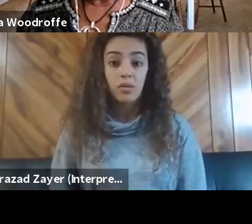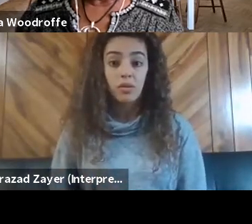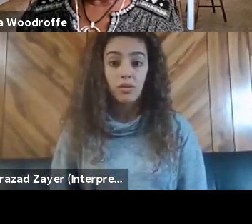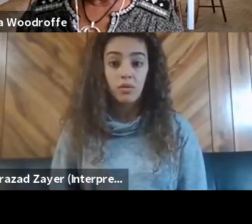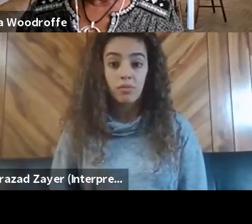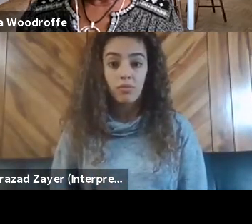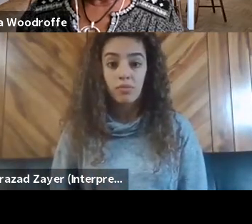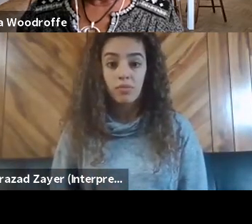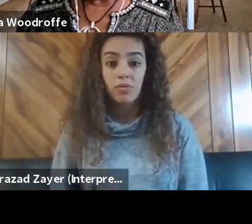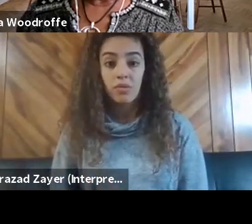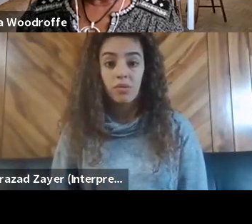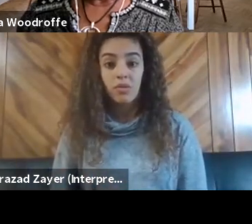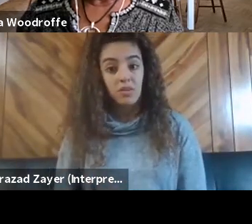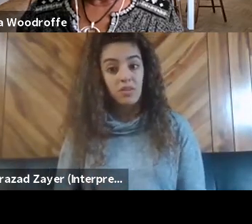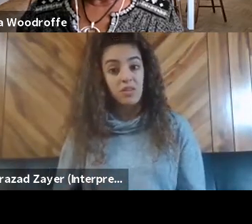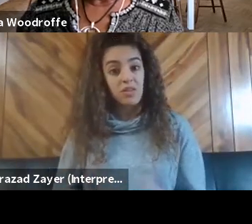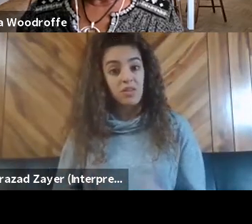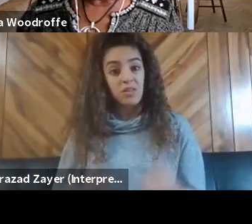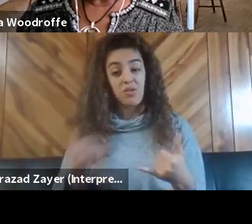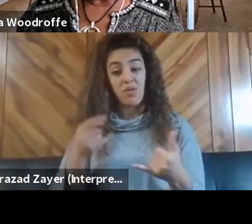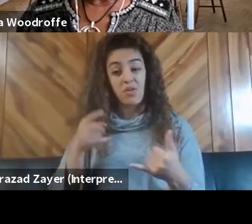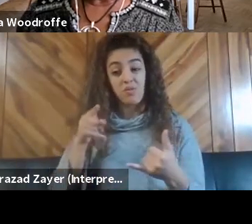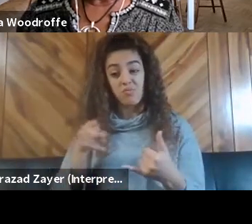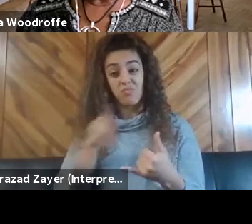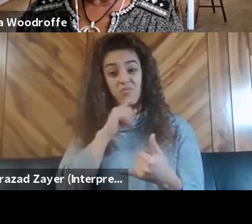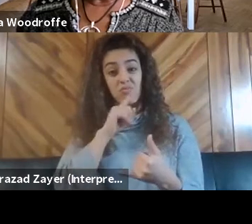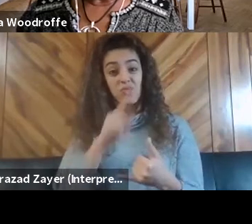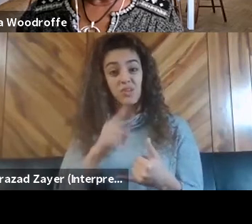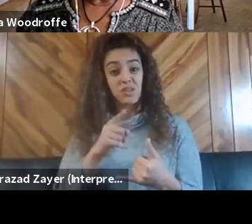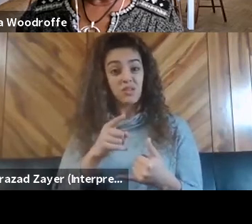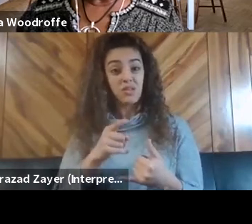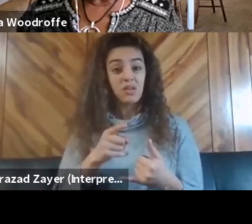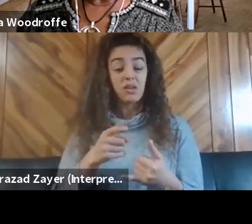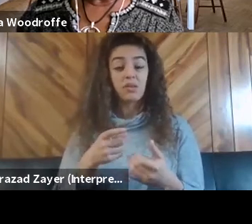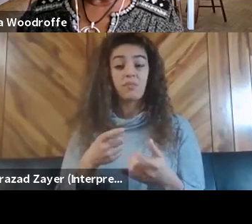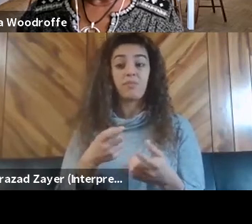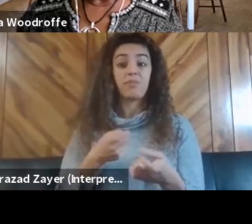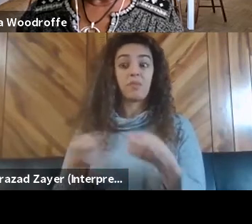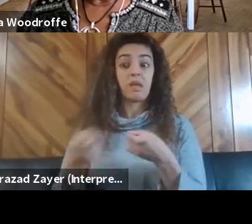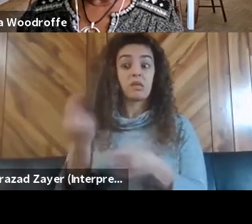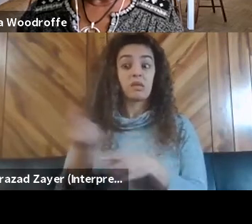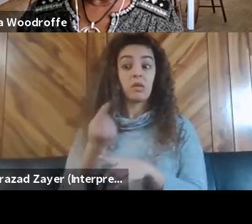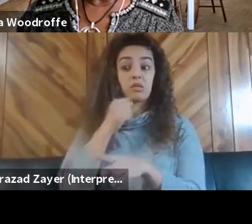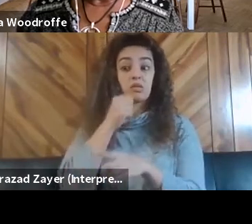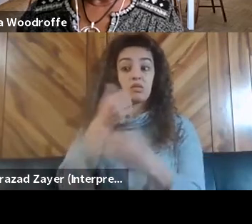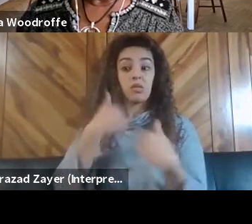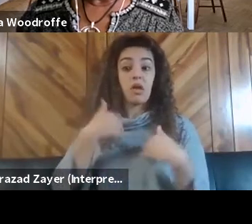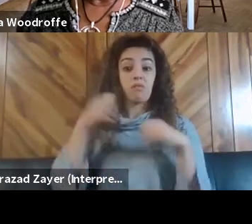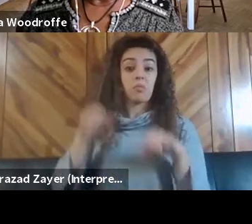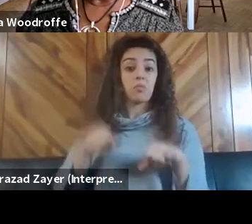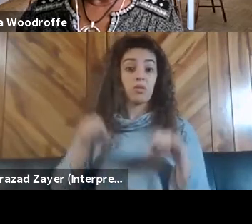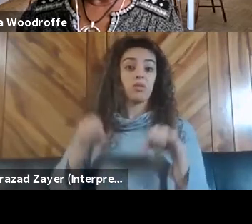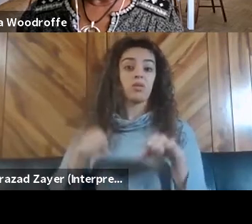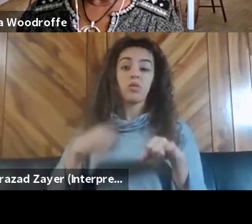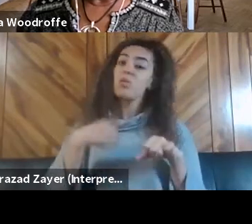you know, ability. So, you know, I mean, we had, you know, a lot of situations like that also. And, you know, we would have to